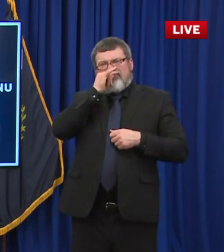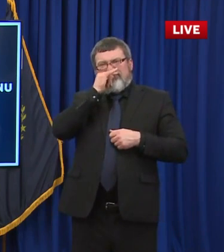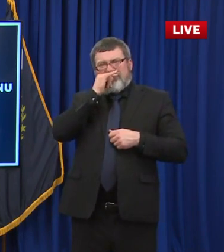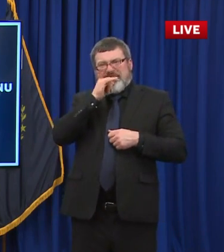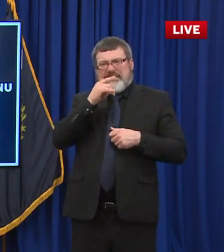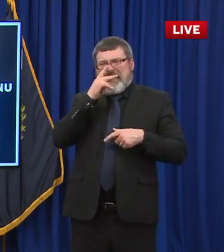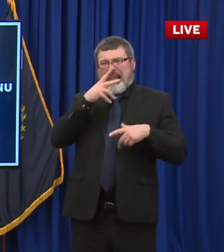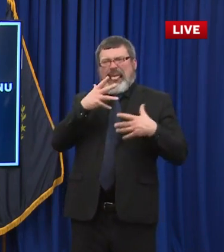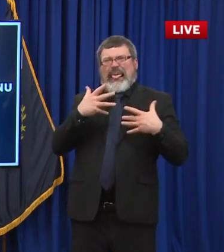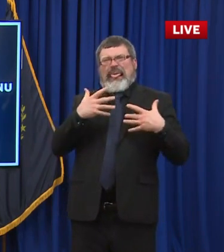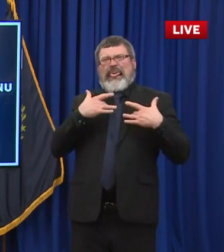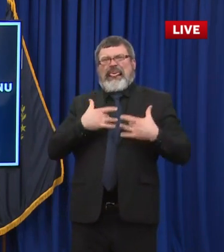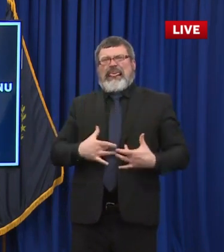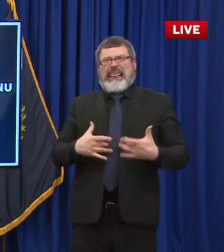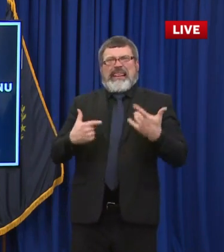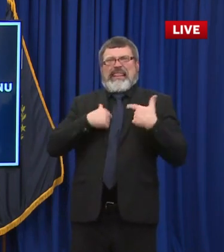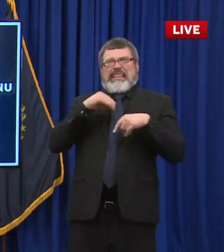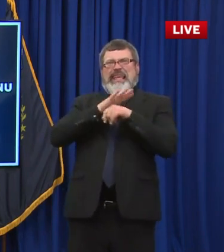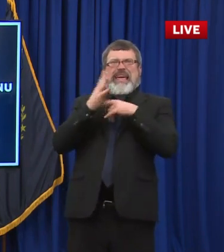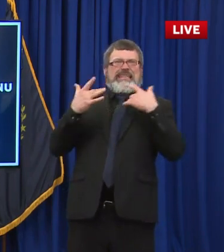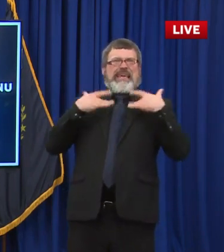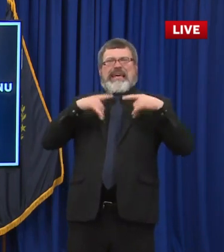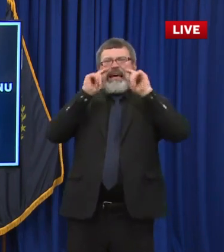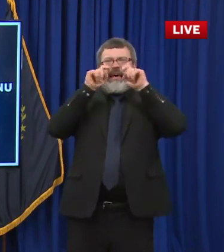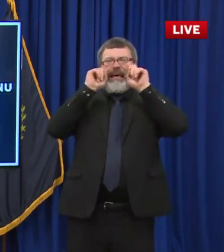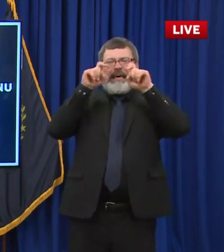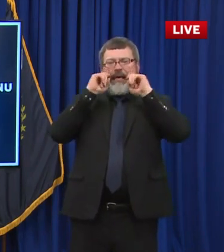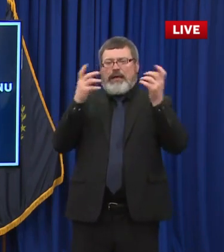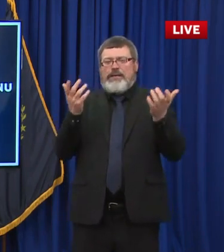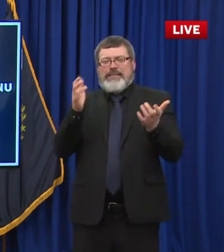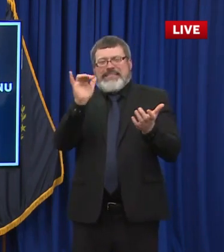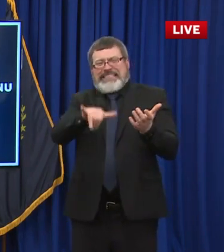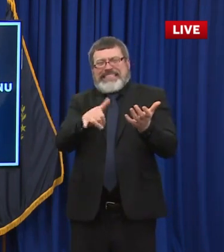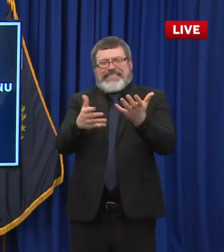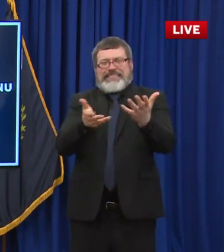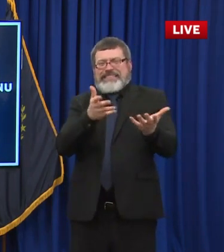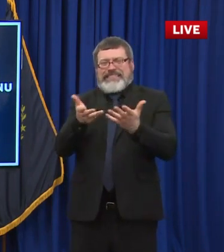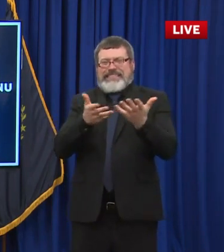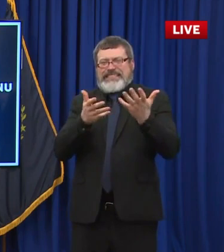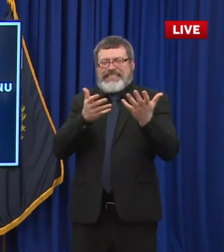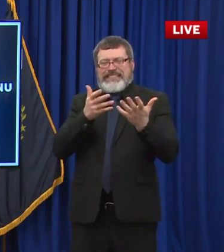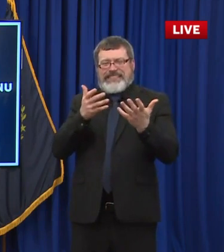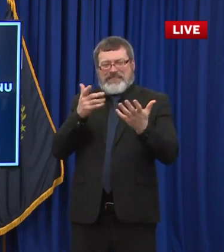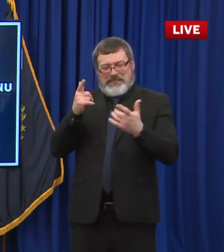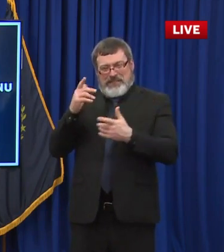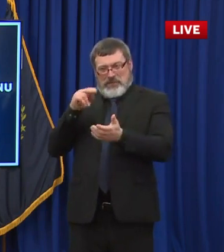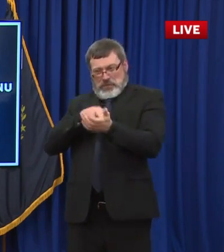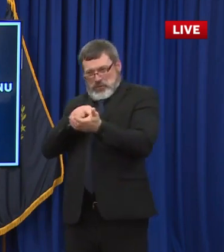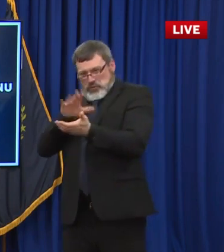THAT IS TRAUMATIC FOR A CHILD AND THAT IS WHAT WE WANT TO AVOID.